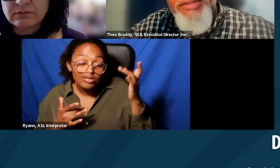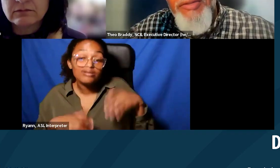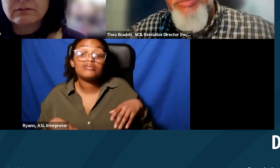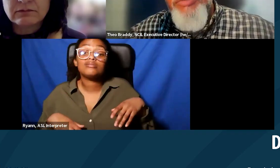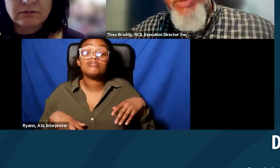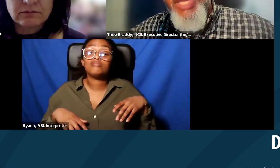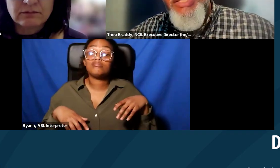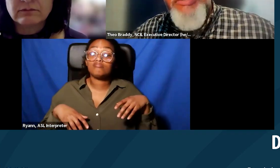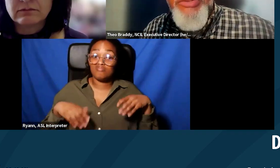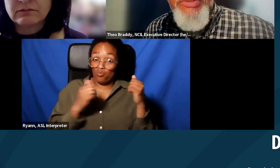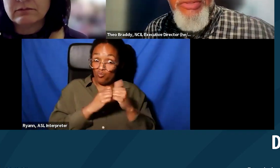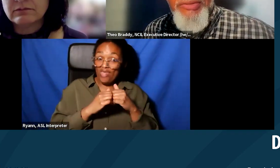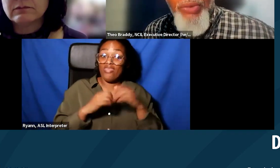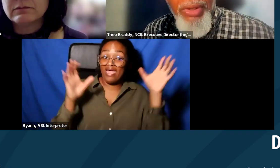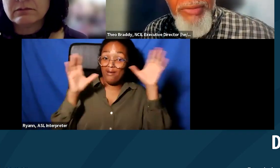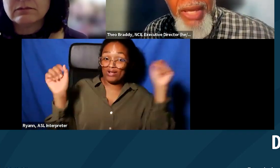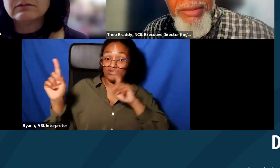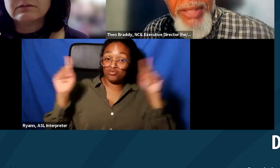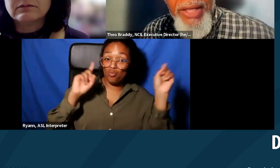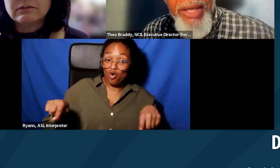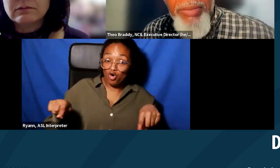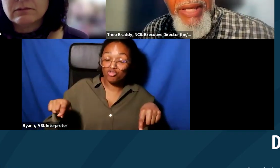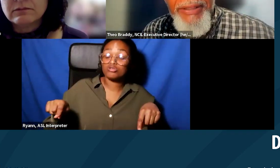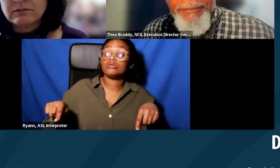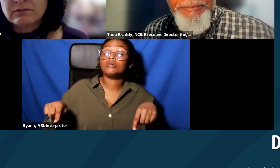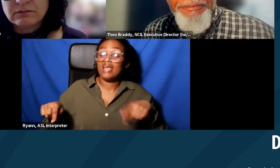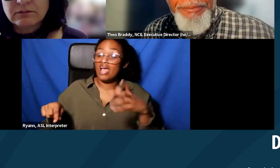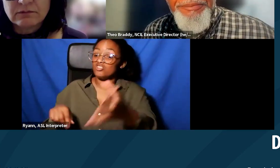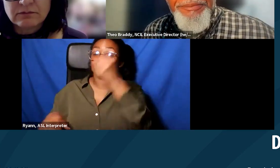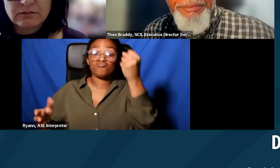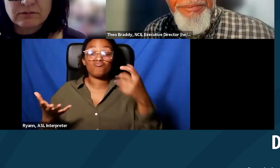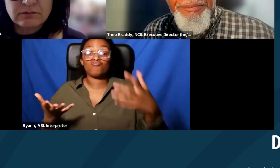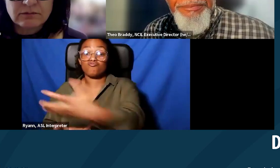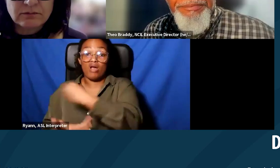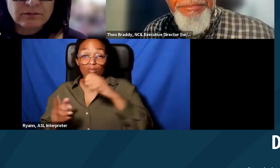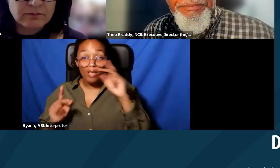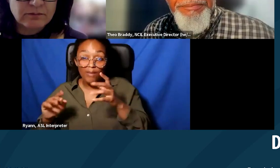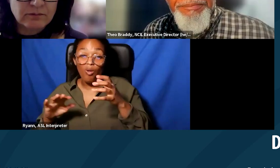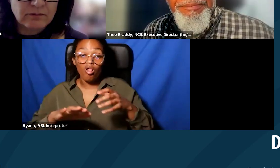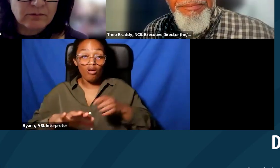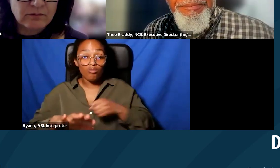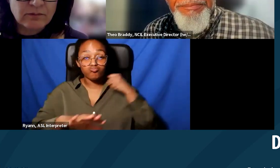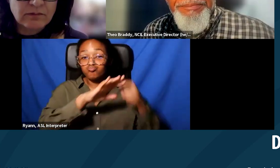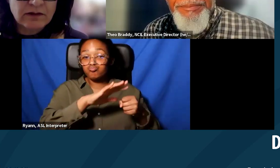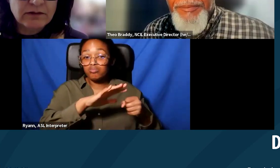get those people back in institutions where it's out of sight, out of mind.